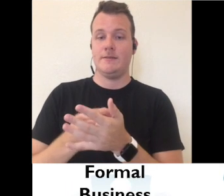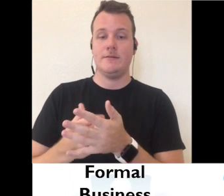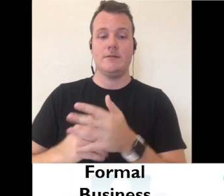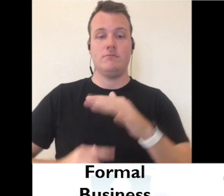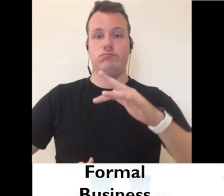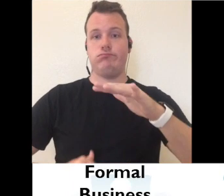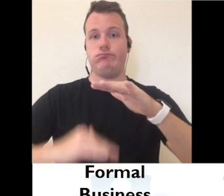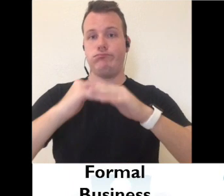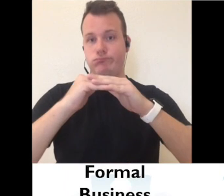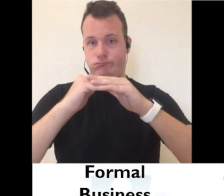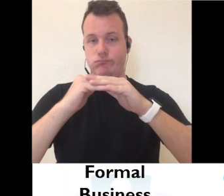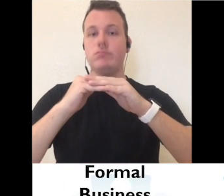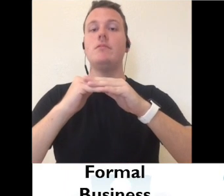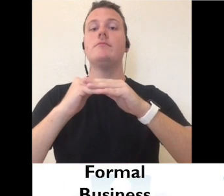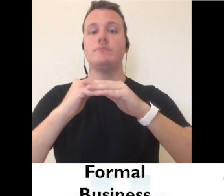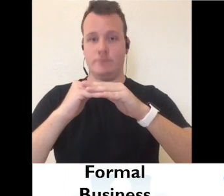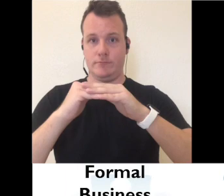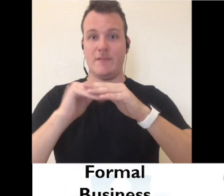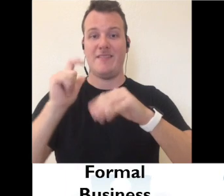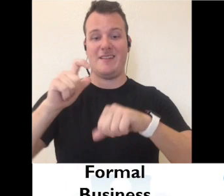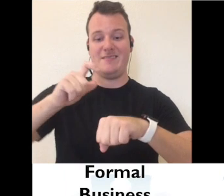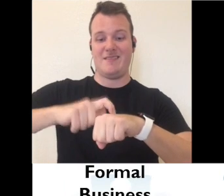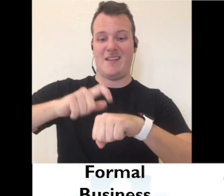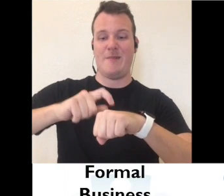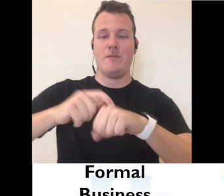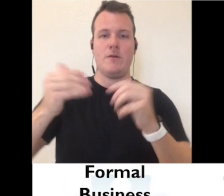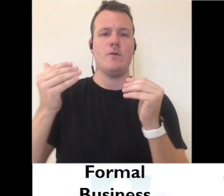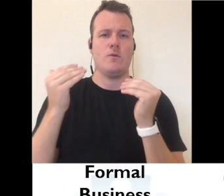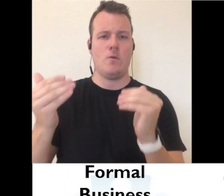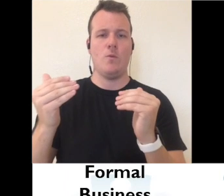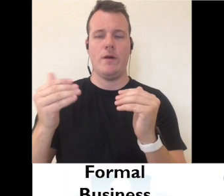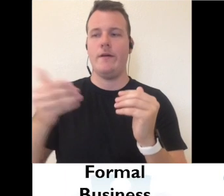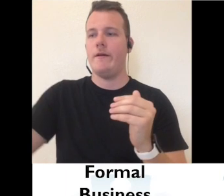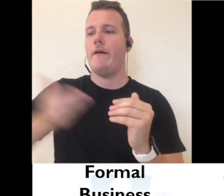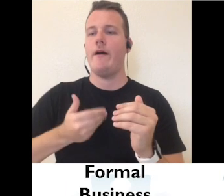hire another person. When the front desk workload exceeds the patience of the